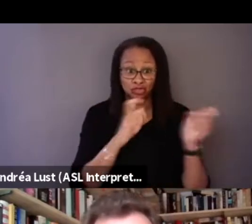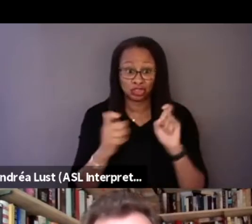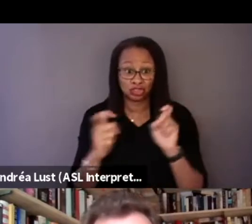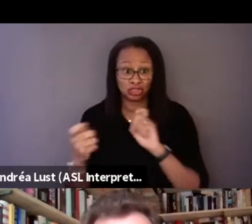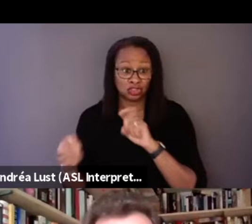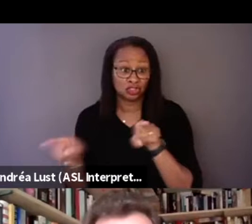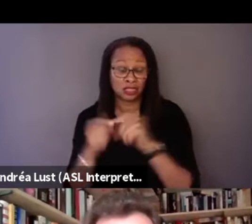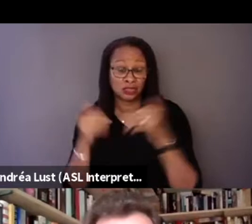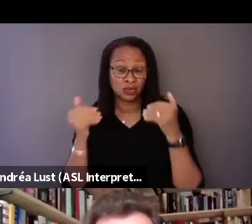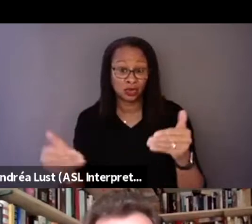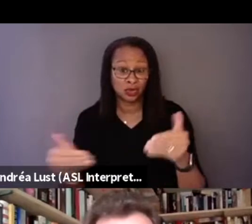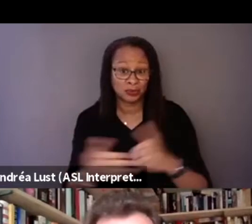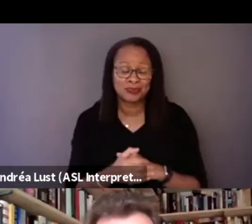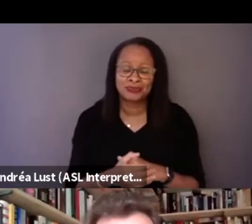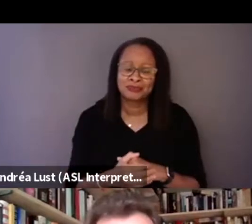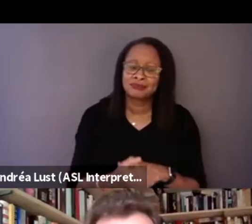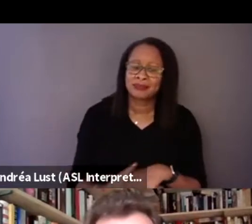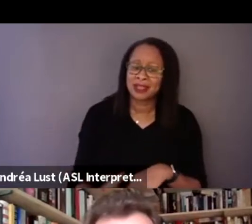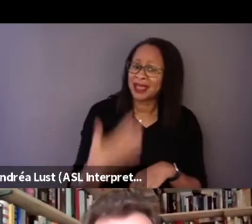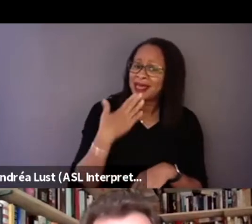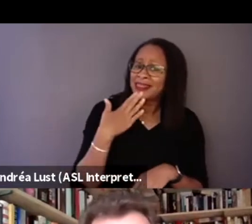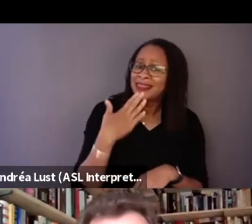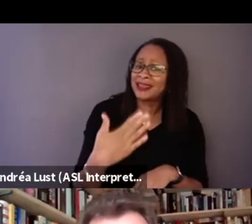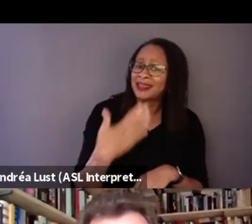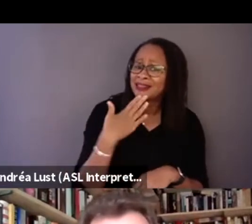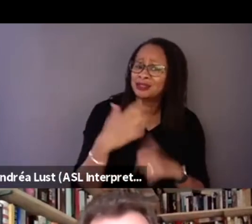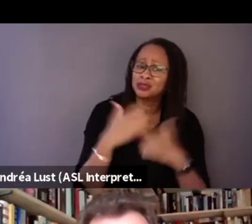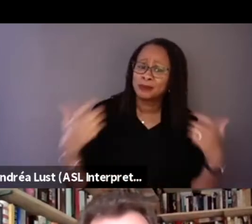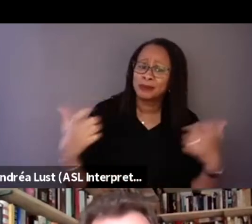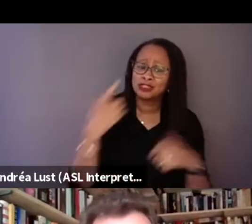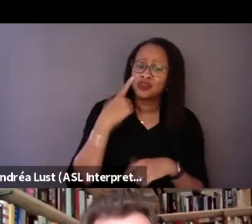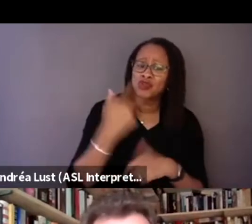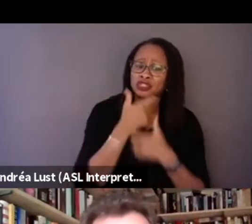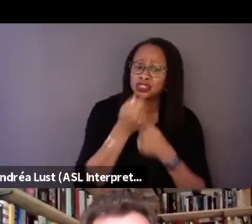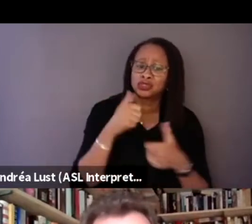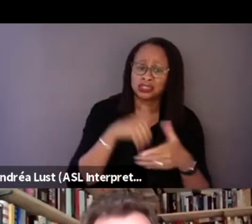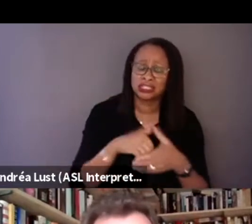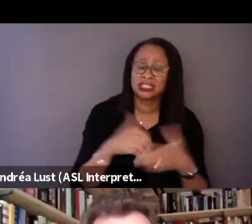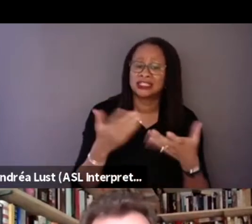Thanks so much for your interest in this film and for hosting this conversation today.